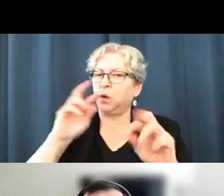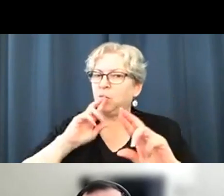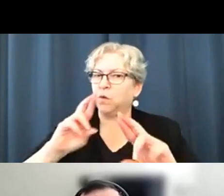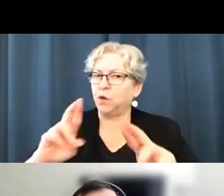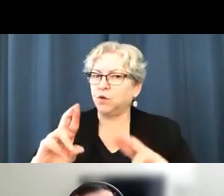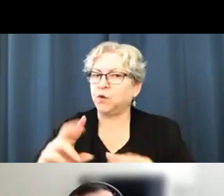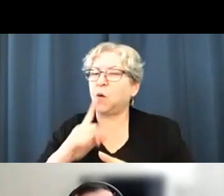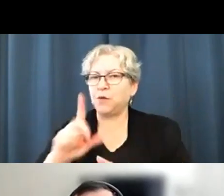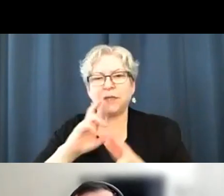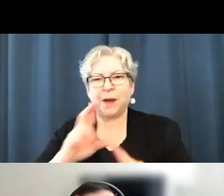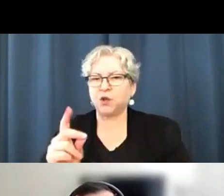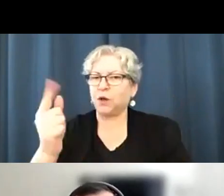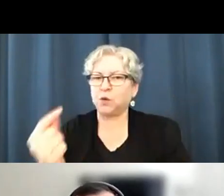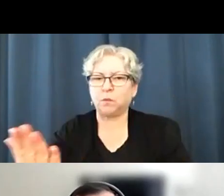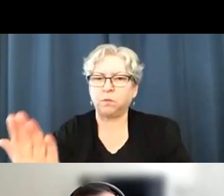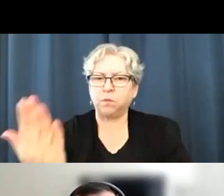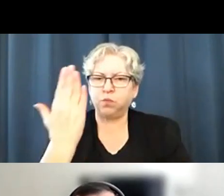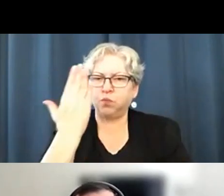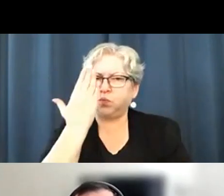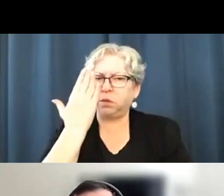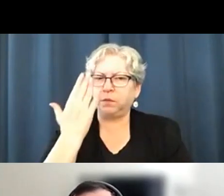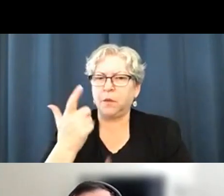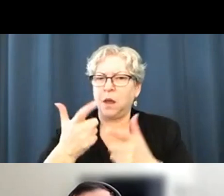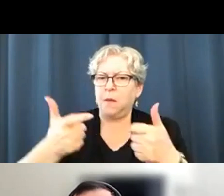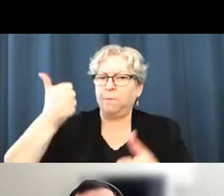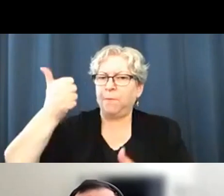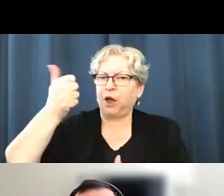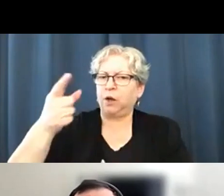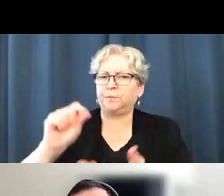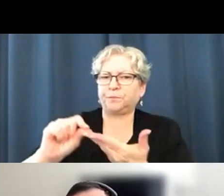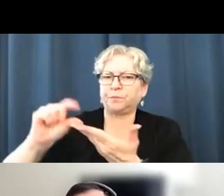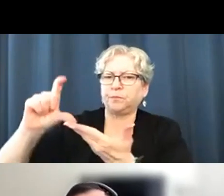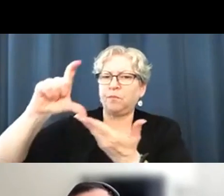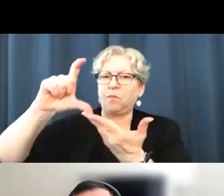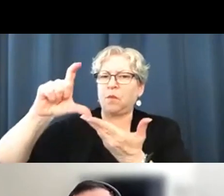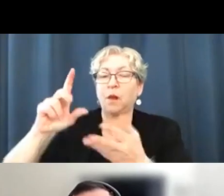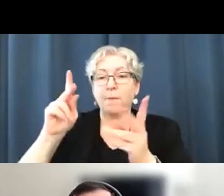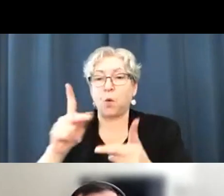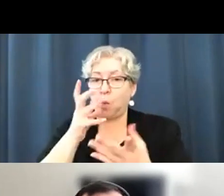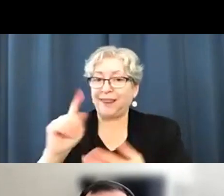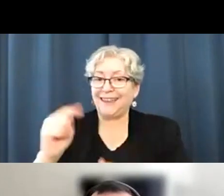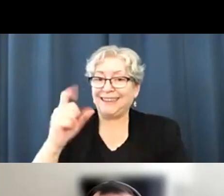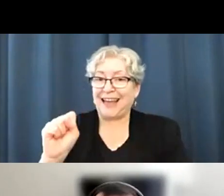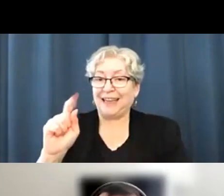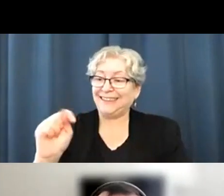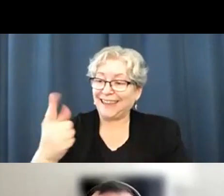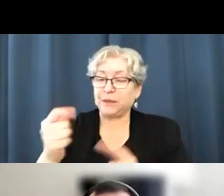And so now, the text is much bigger. And so, somebody who wanted to have that text bigger would be able to see it. But one thing that can happen